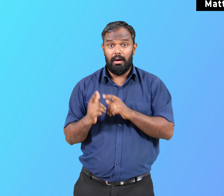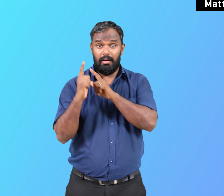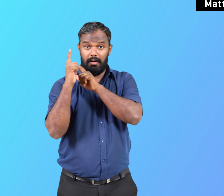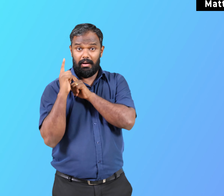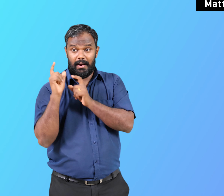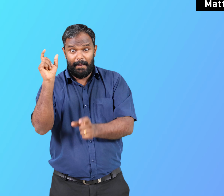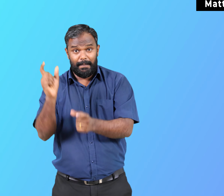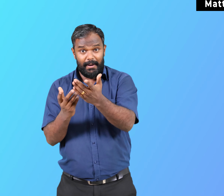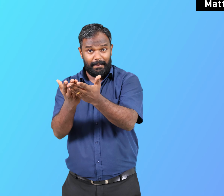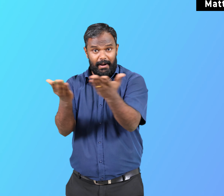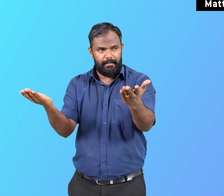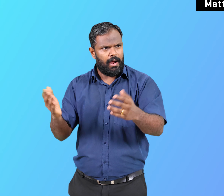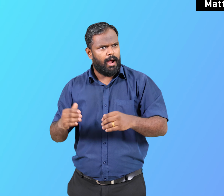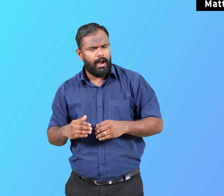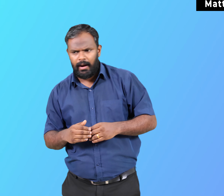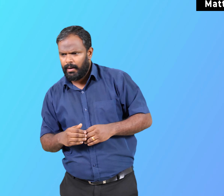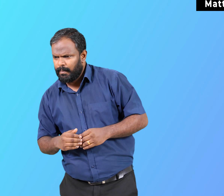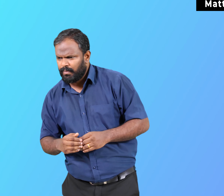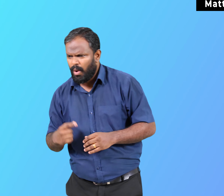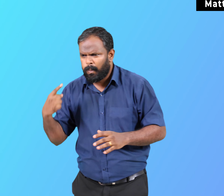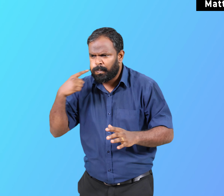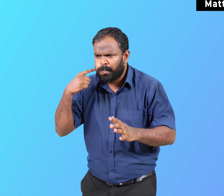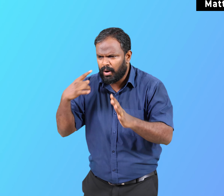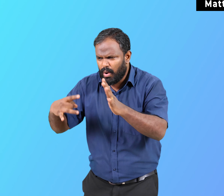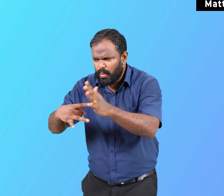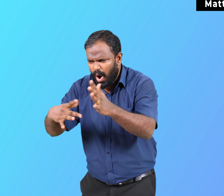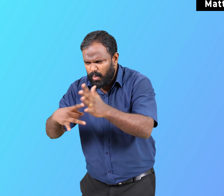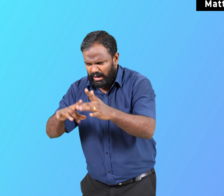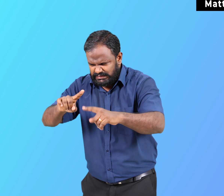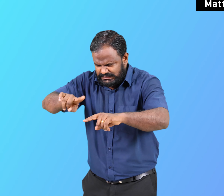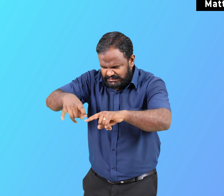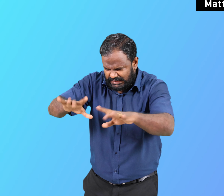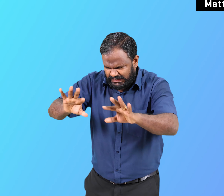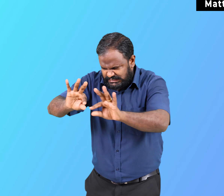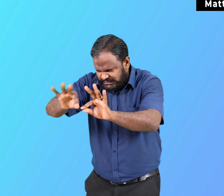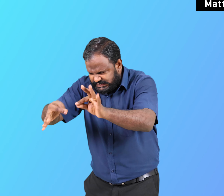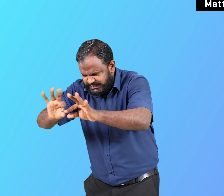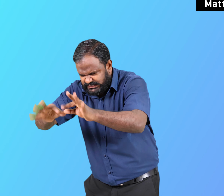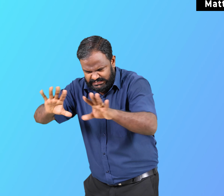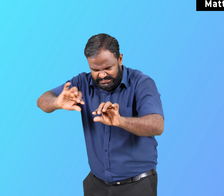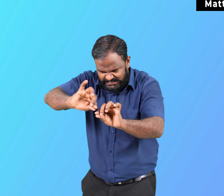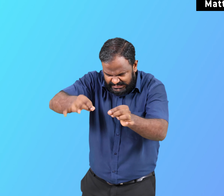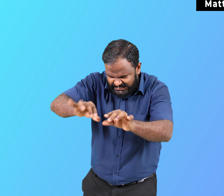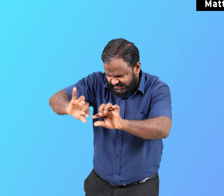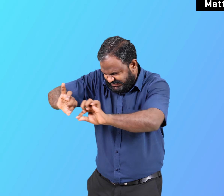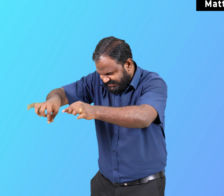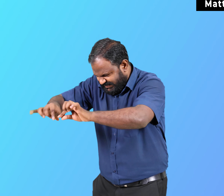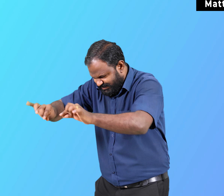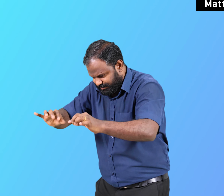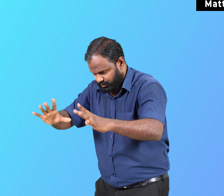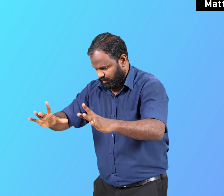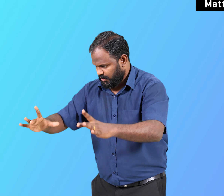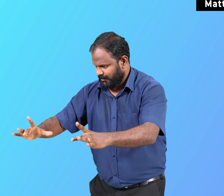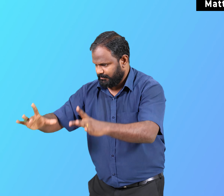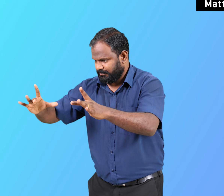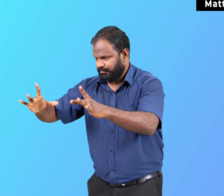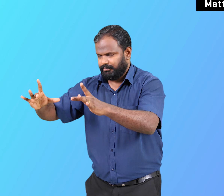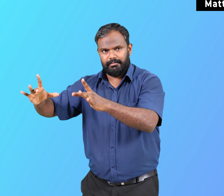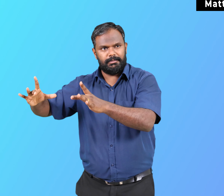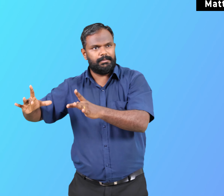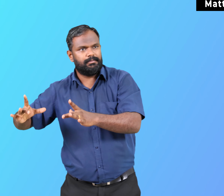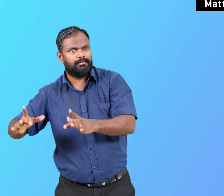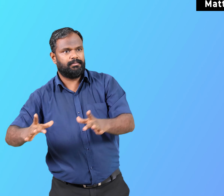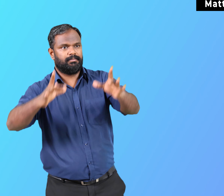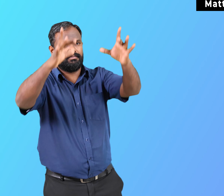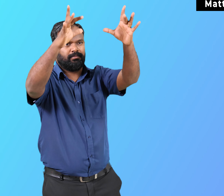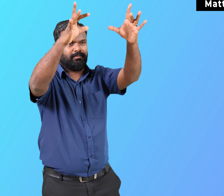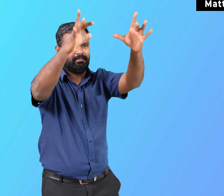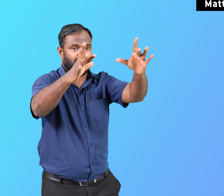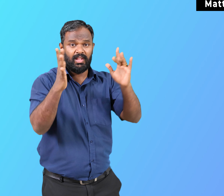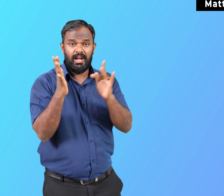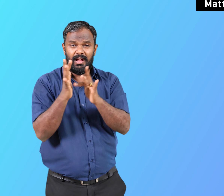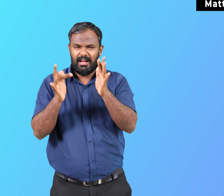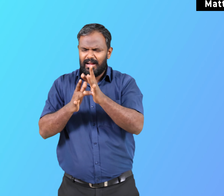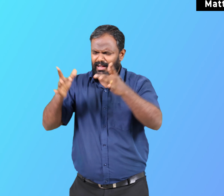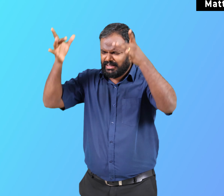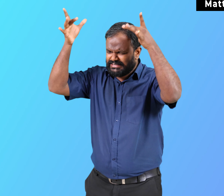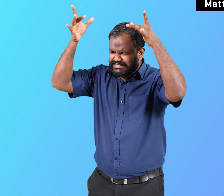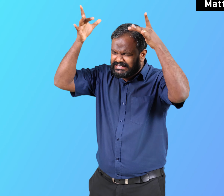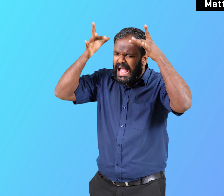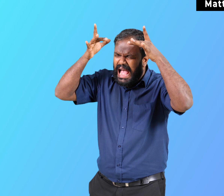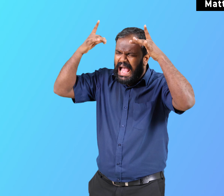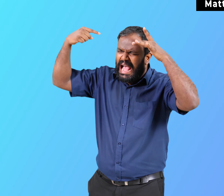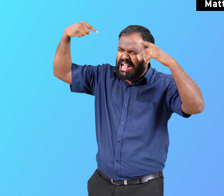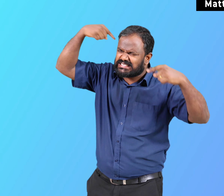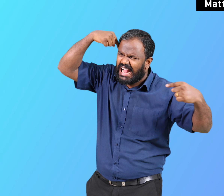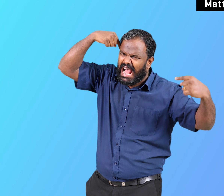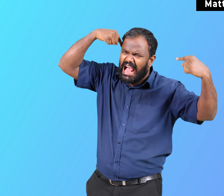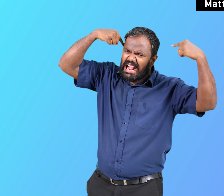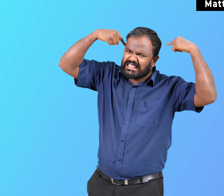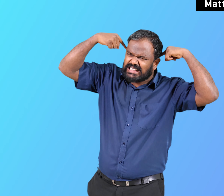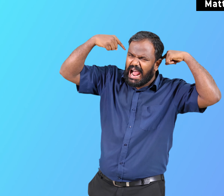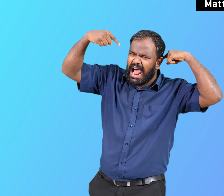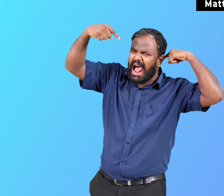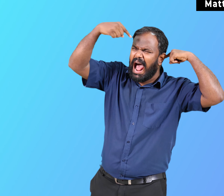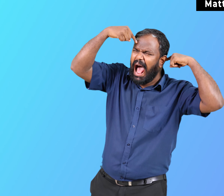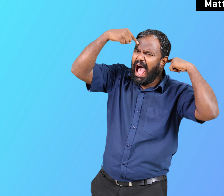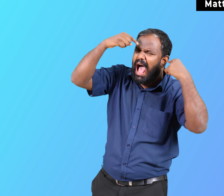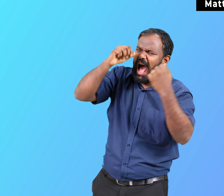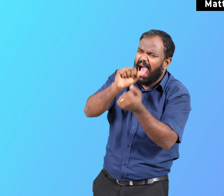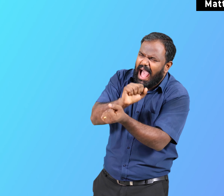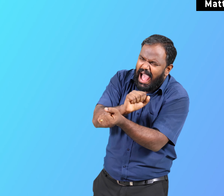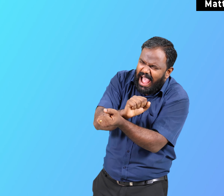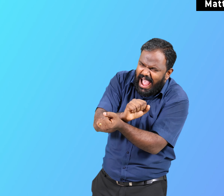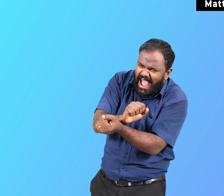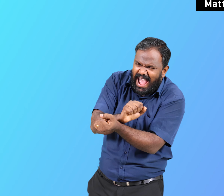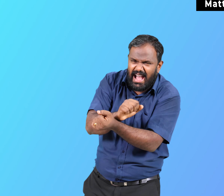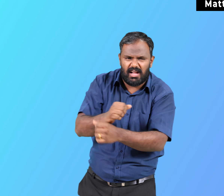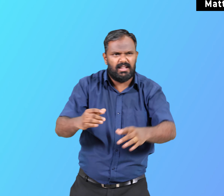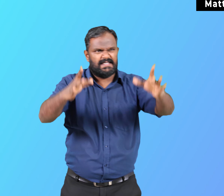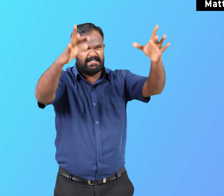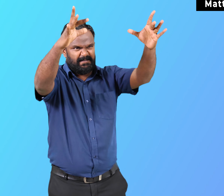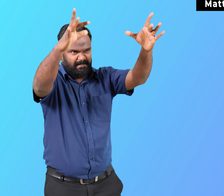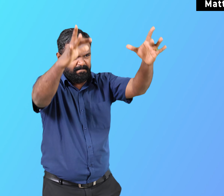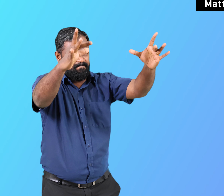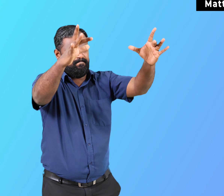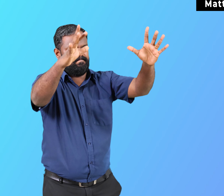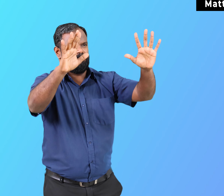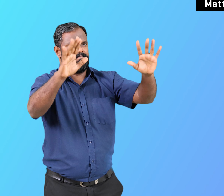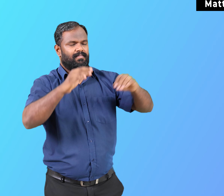Then they made a crown from thorny branches and put it on his head,